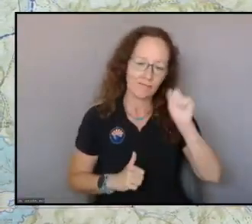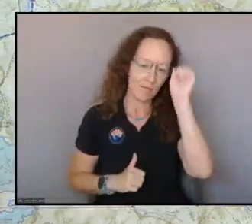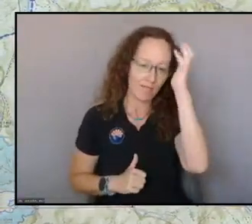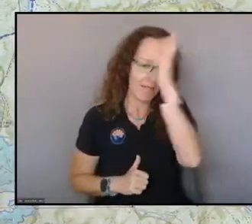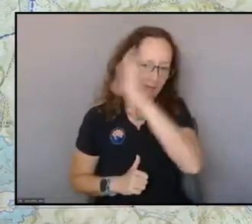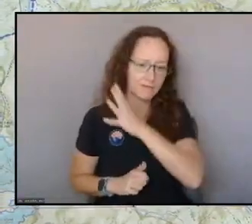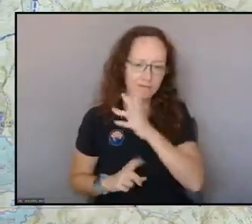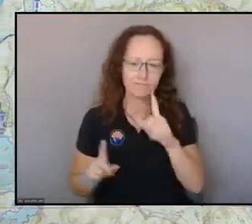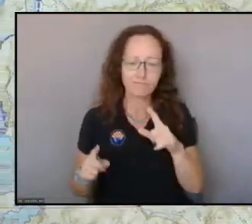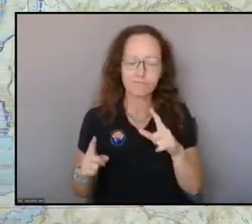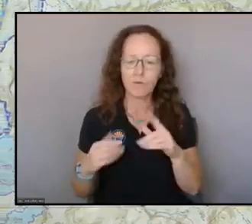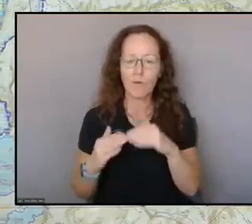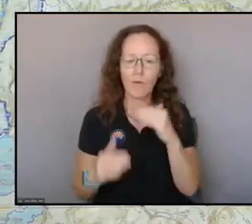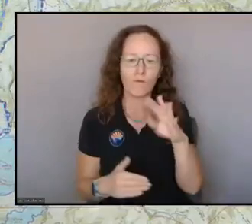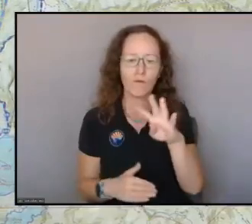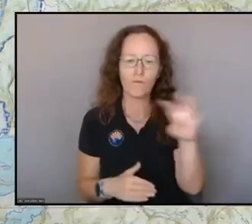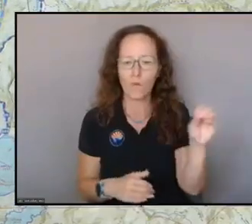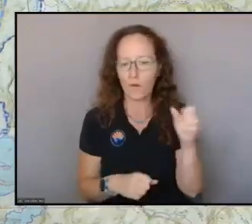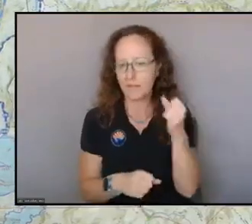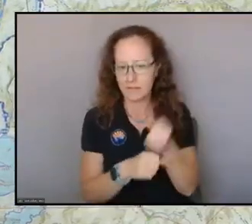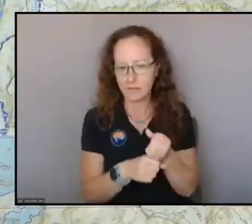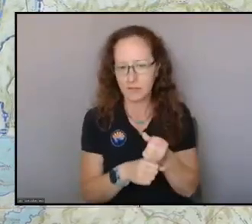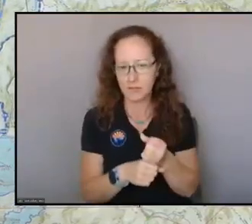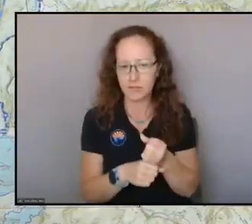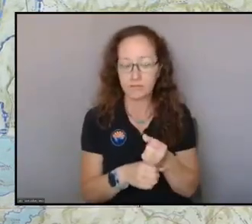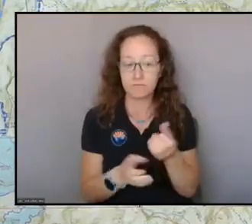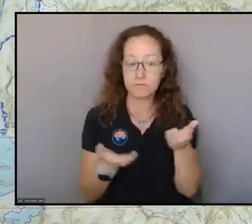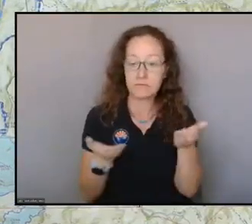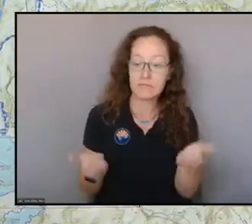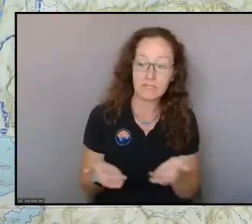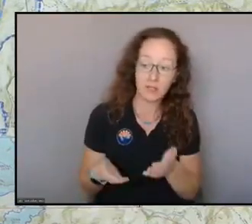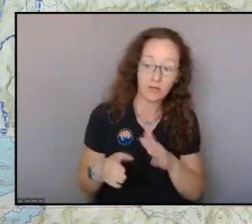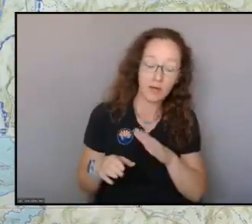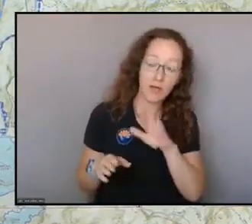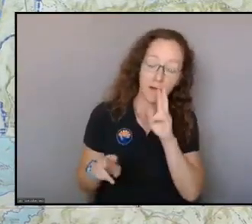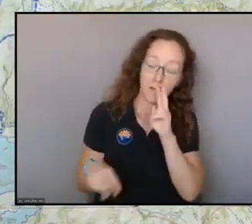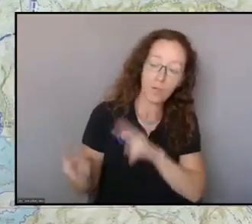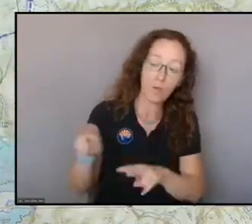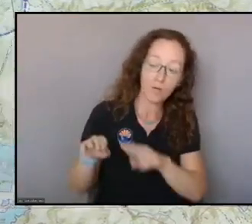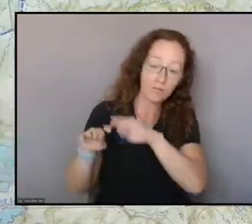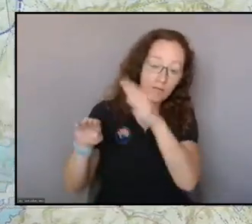WHEN I LOOK AT THIS COUNTRY HERE, I SEE SOME